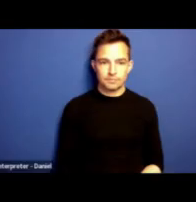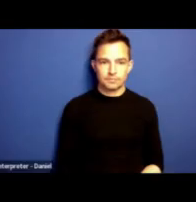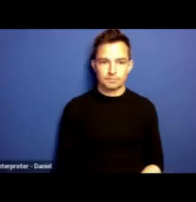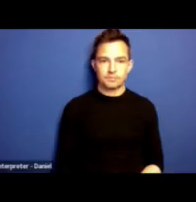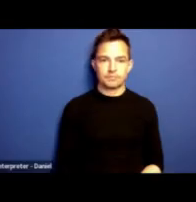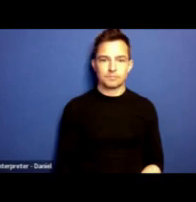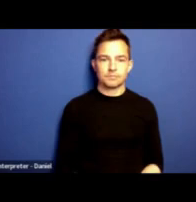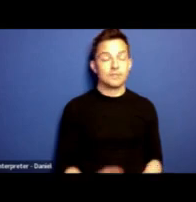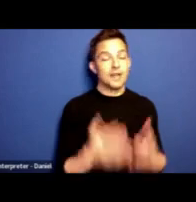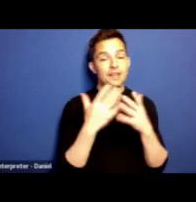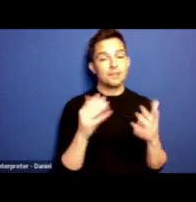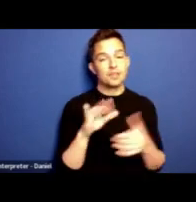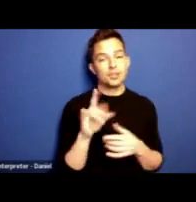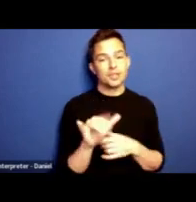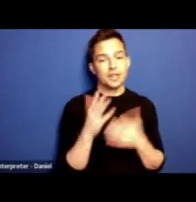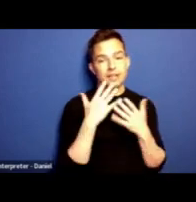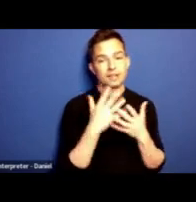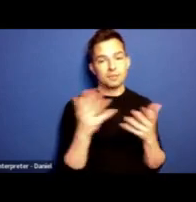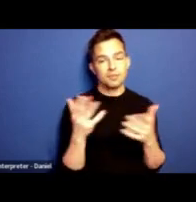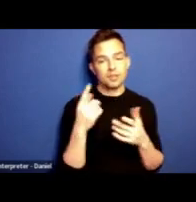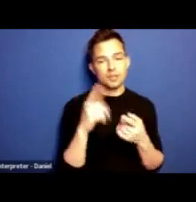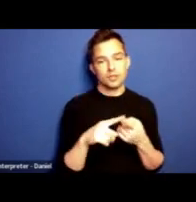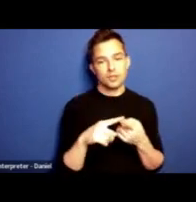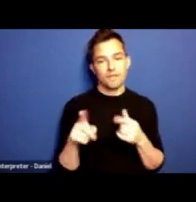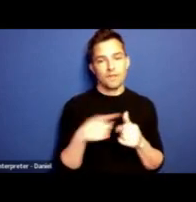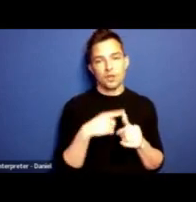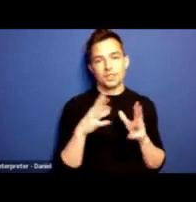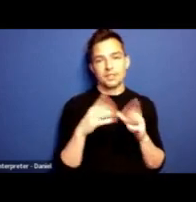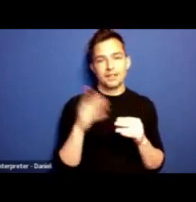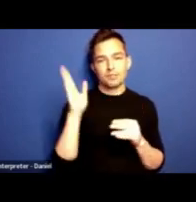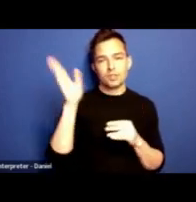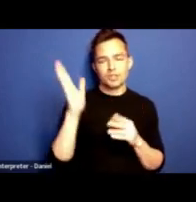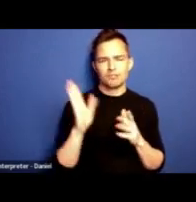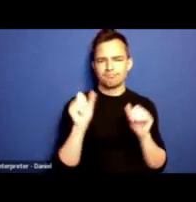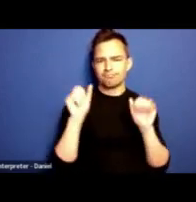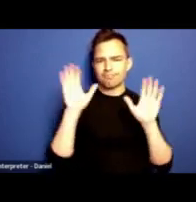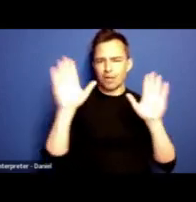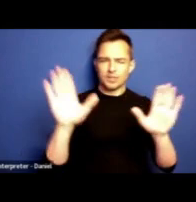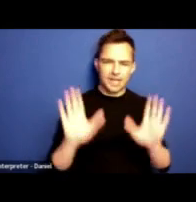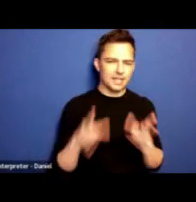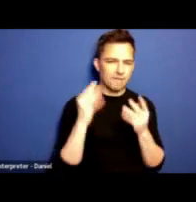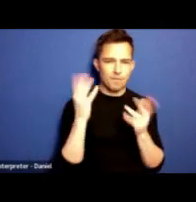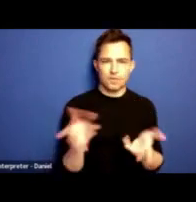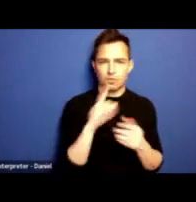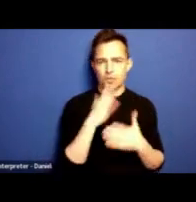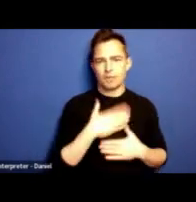Maria Crowley: Thanks so much, Judy. And thank you so much for to our first session presenters. That was outstanding information and we really appreciate it. I